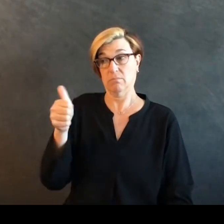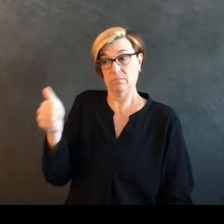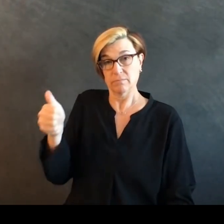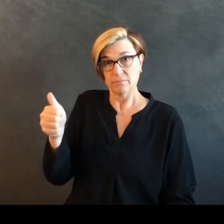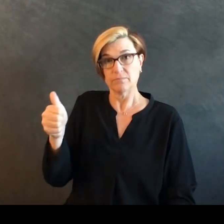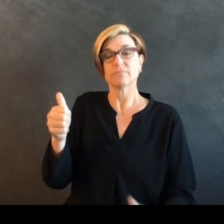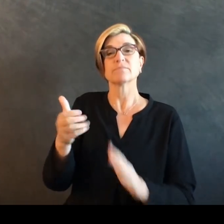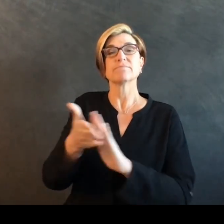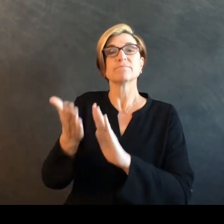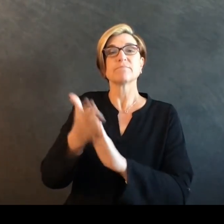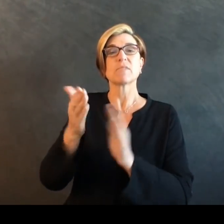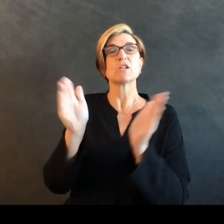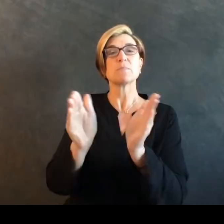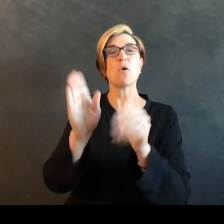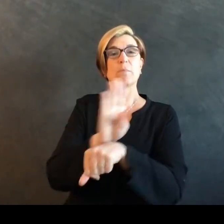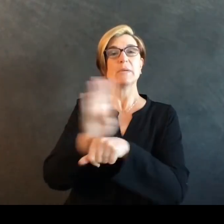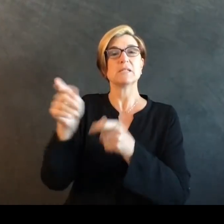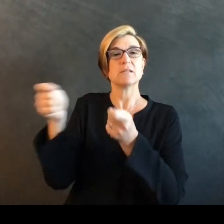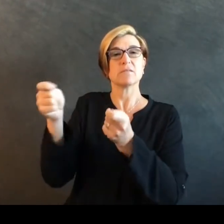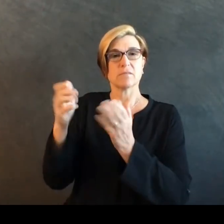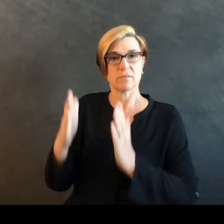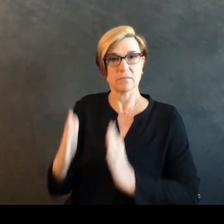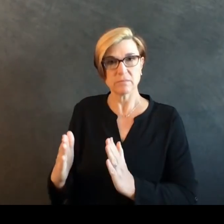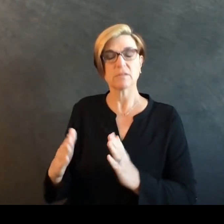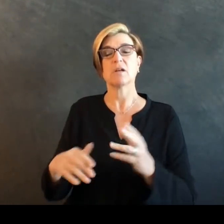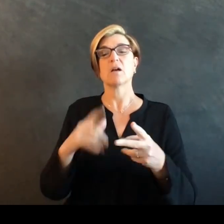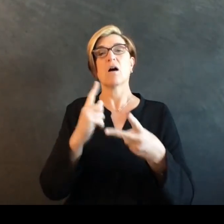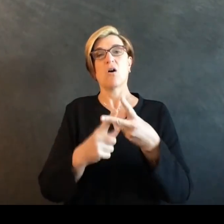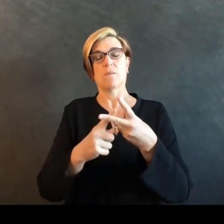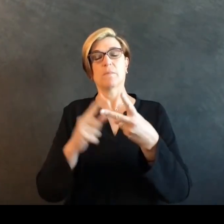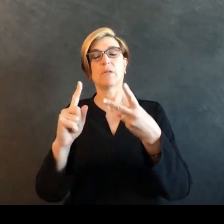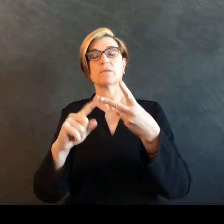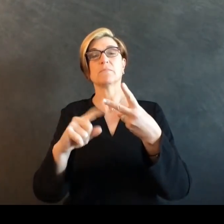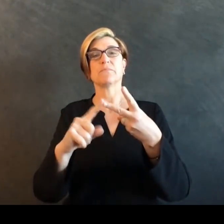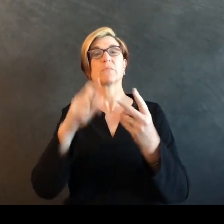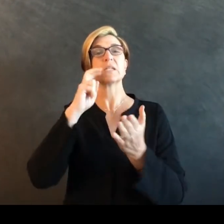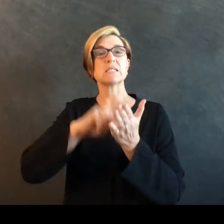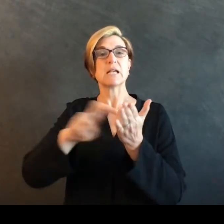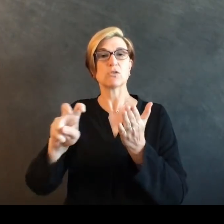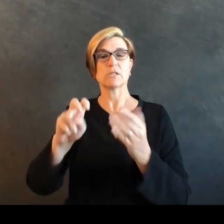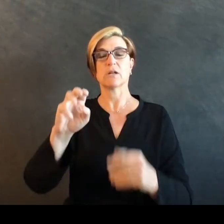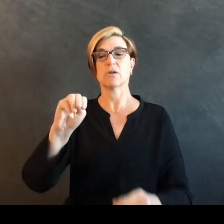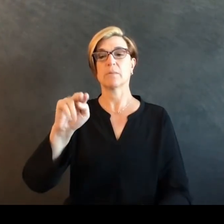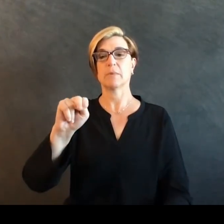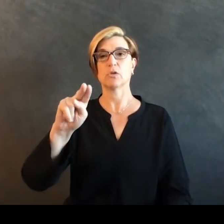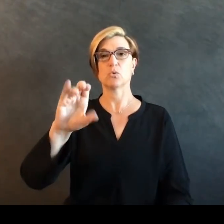secretary steve minuchin to say a few words about these vital initiatives and